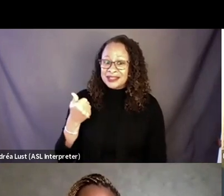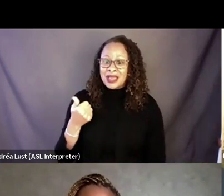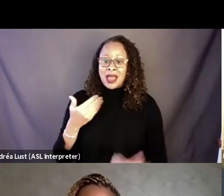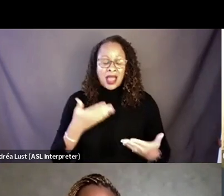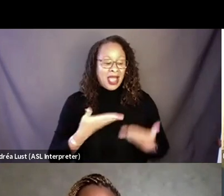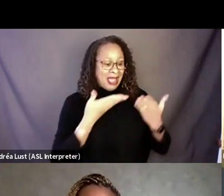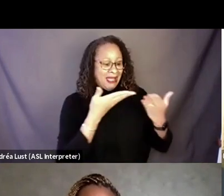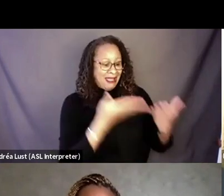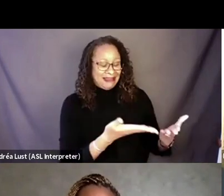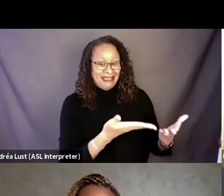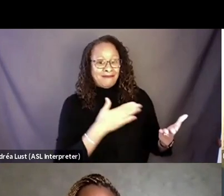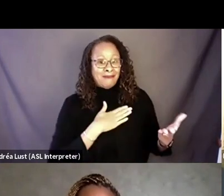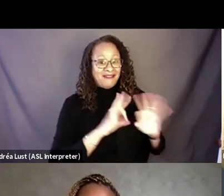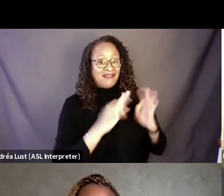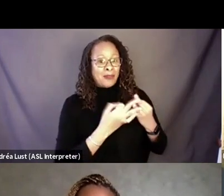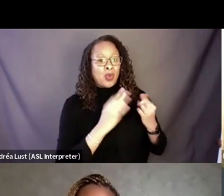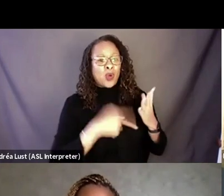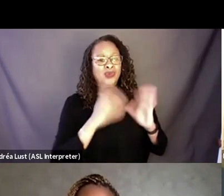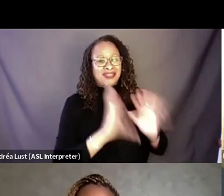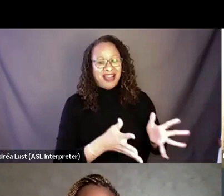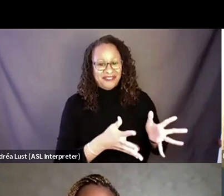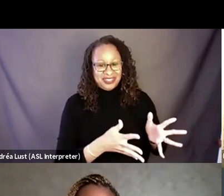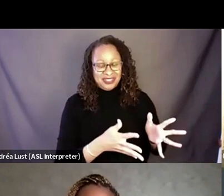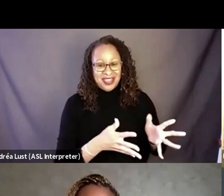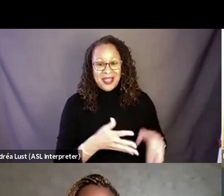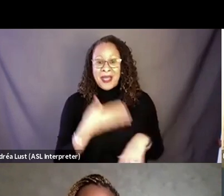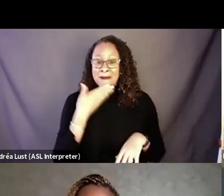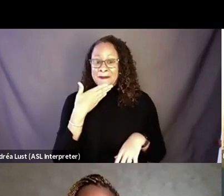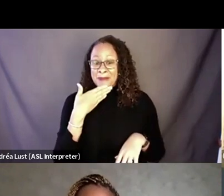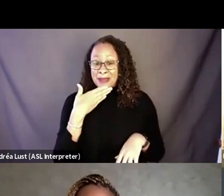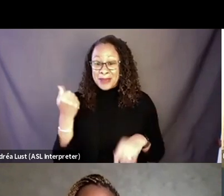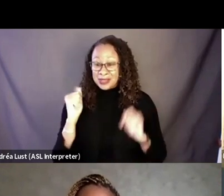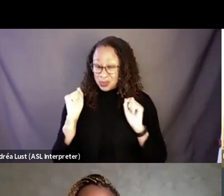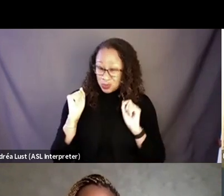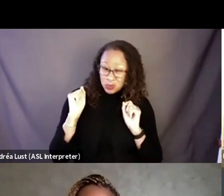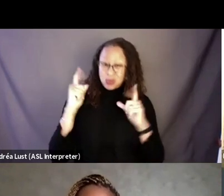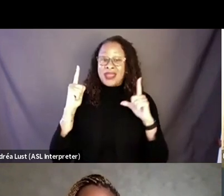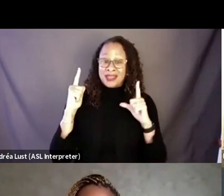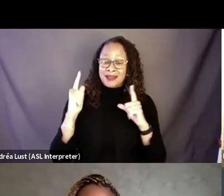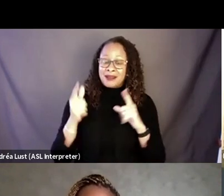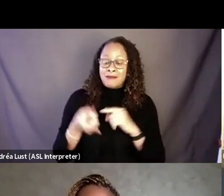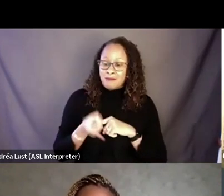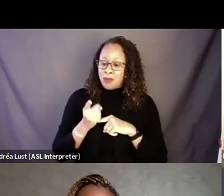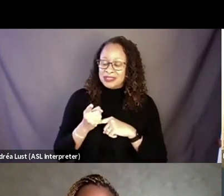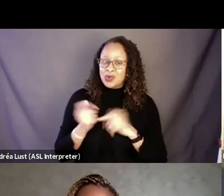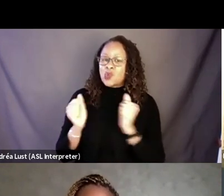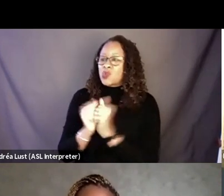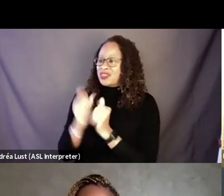the leftovers, my best waking moments were spent with strangers. And then looking for votes